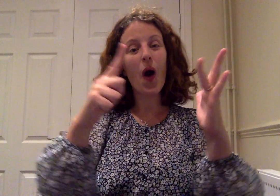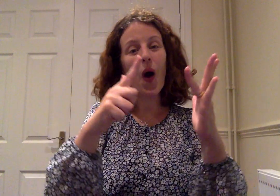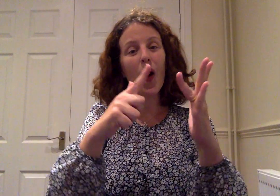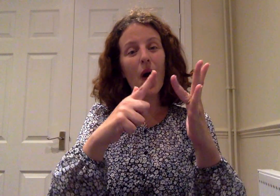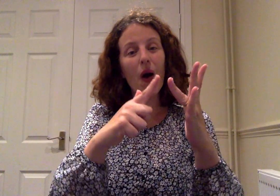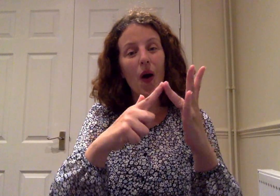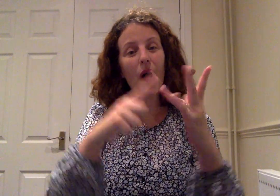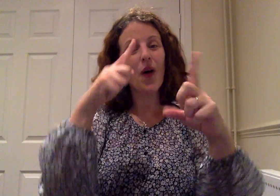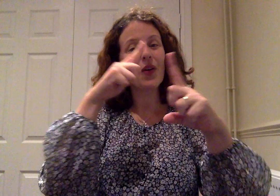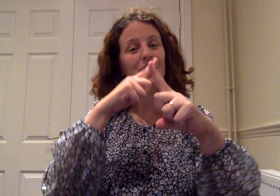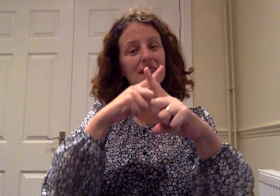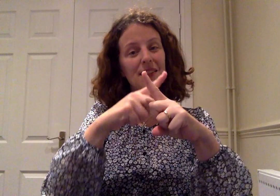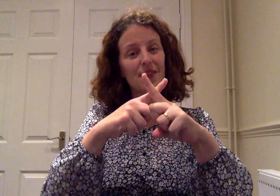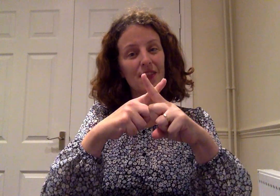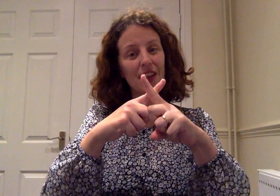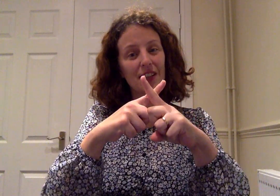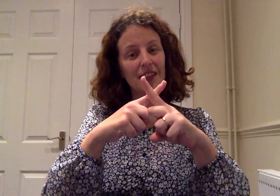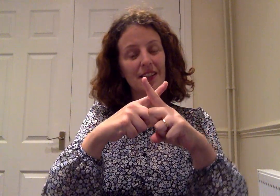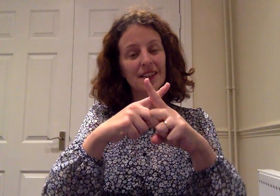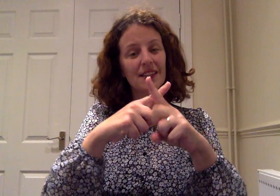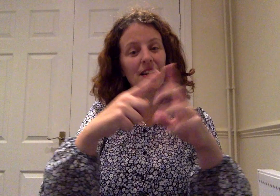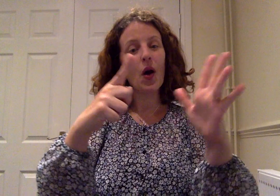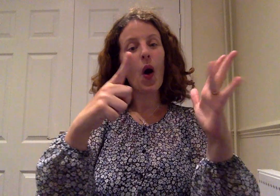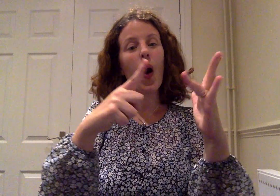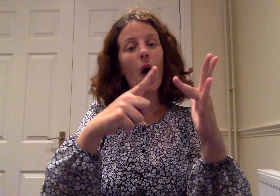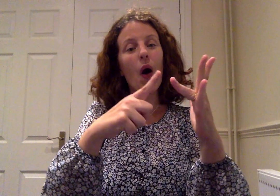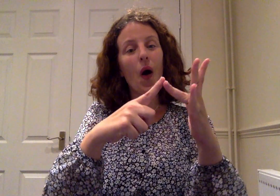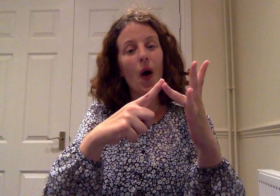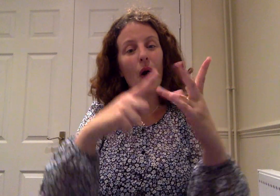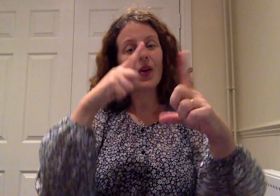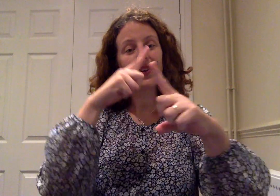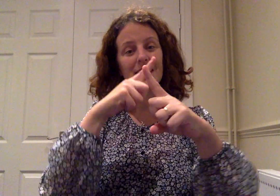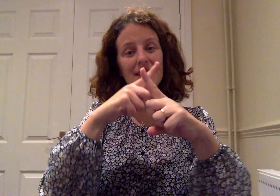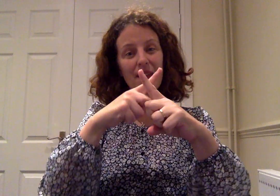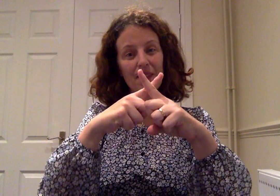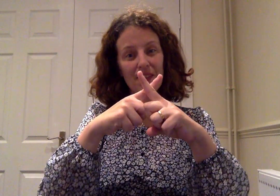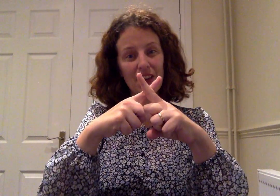Oxford